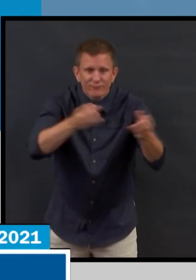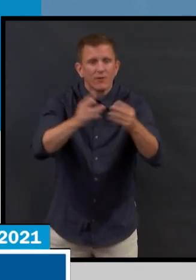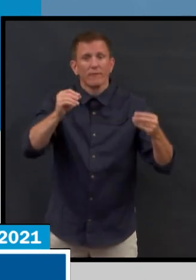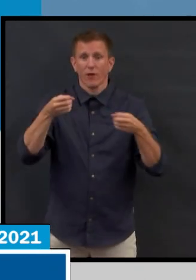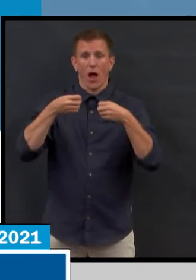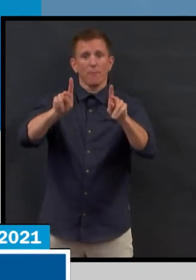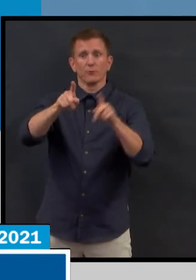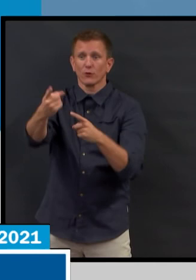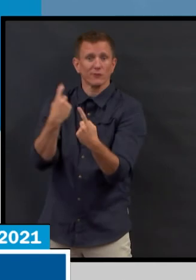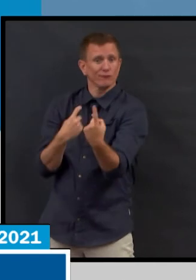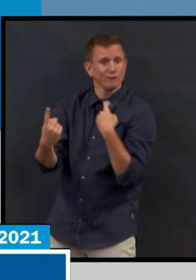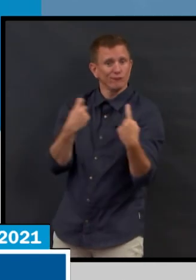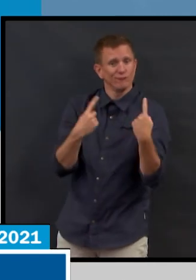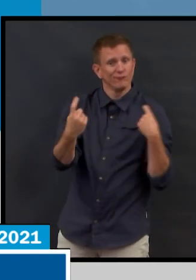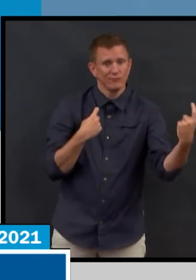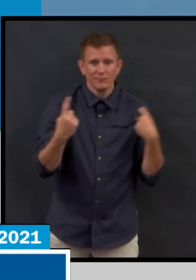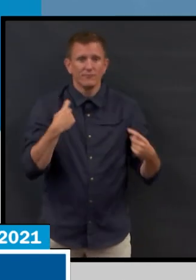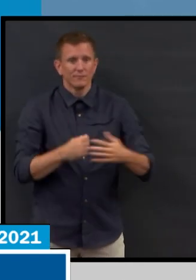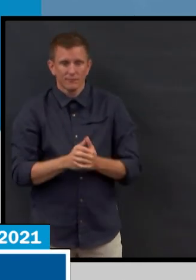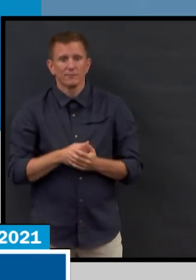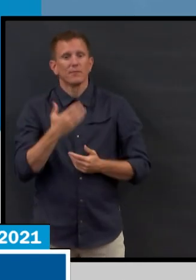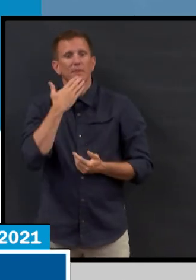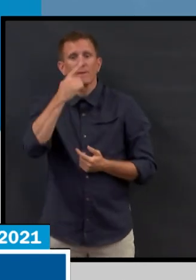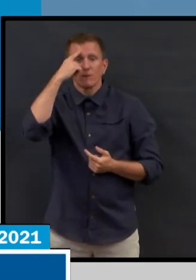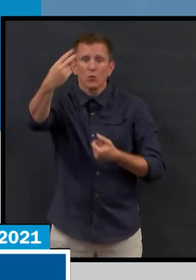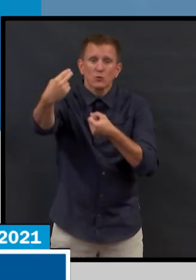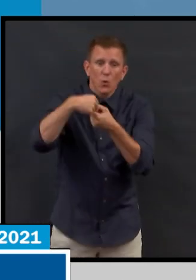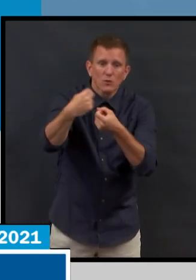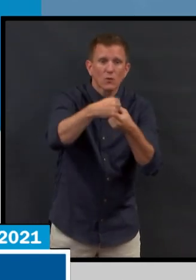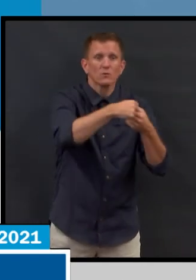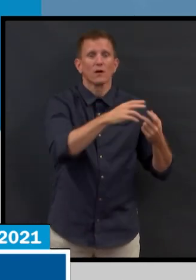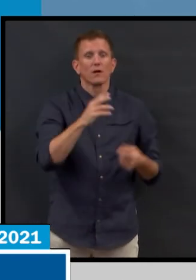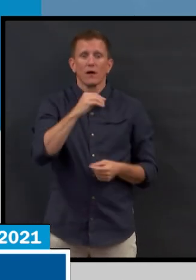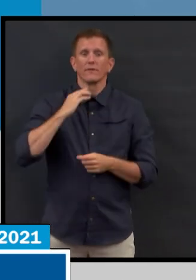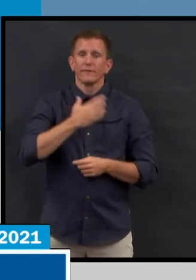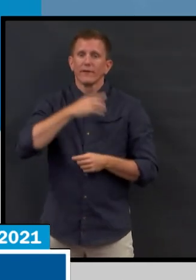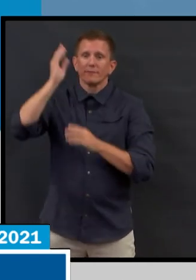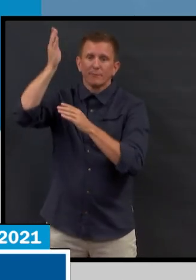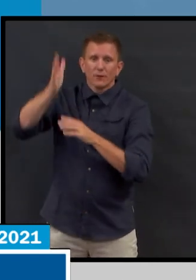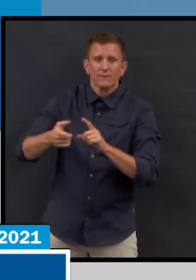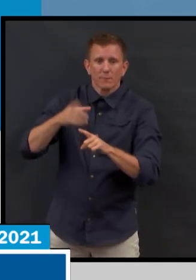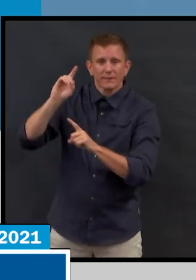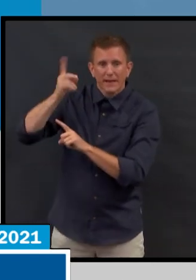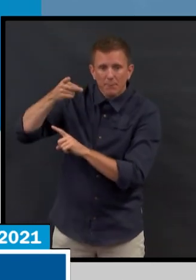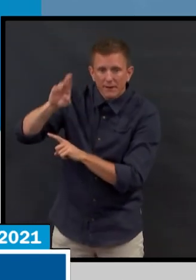us in terms of our speakers mallory from parks and rec uh chief pays and commanders for uh uh faye of